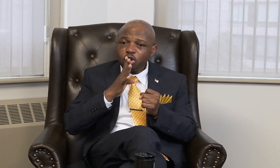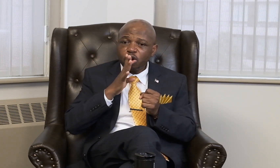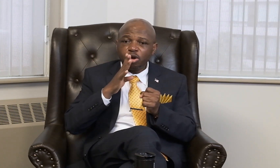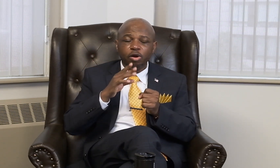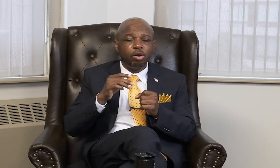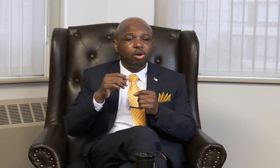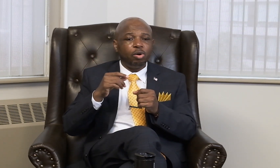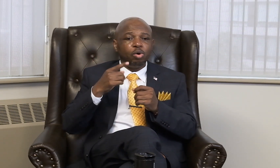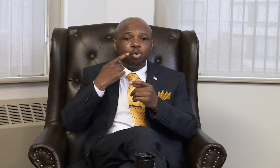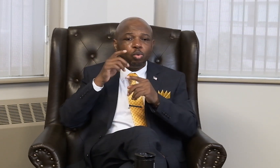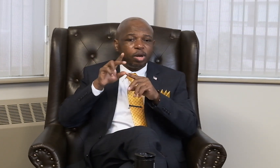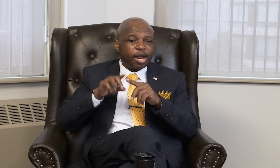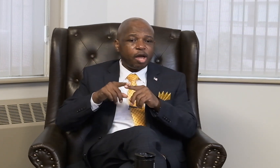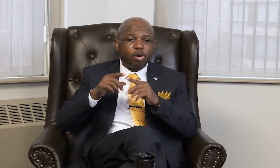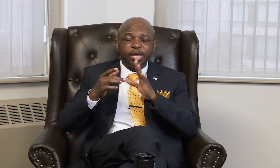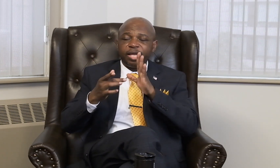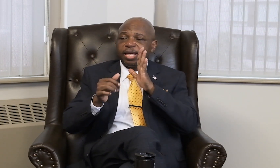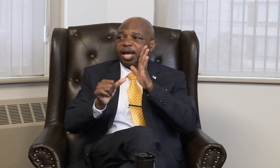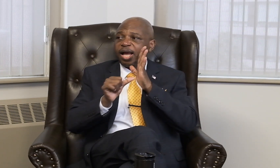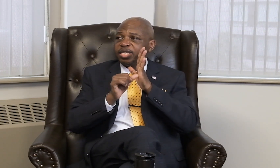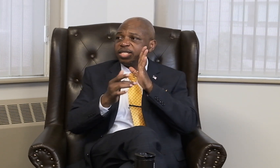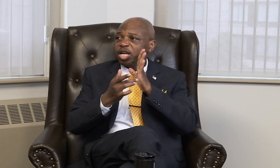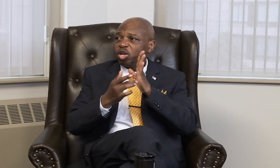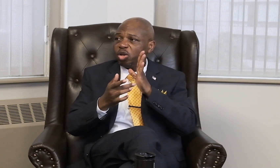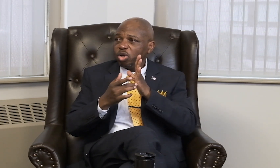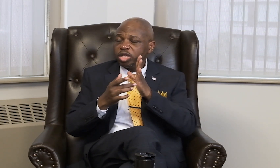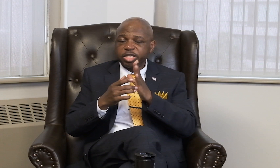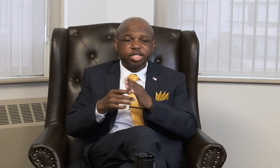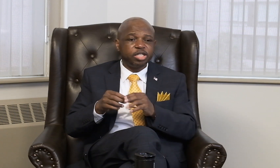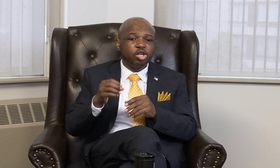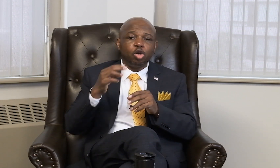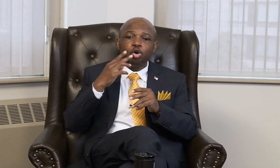English, or that use assistive technology, or use American Sign